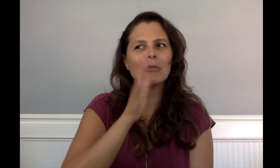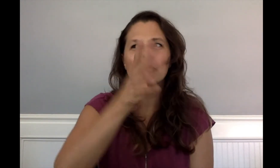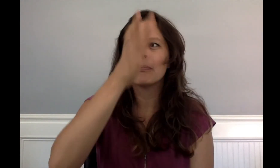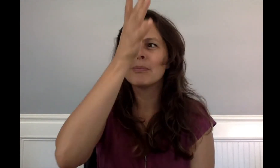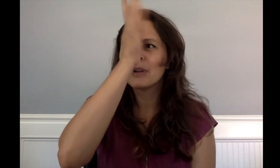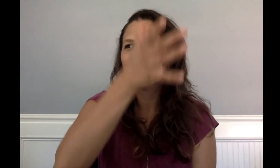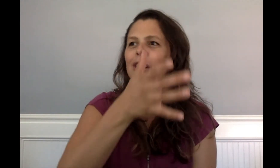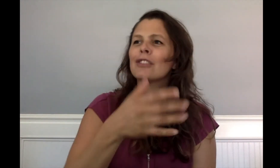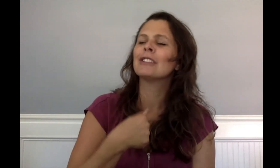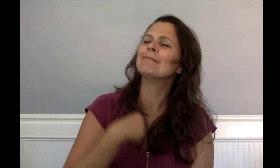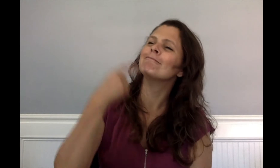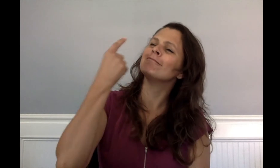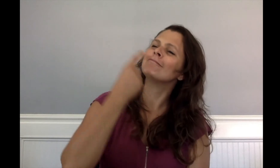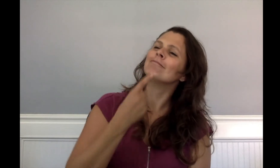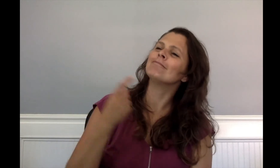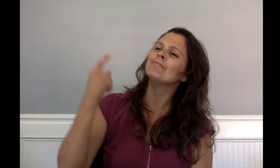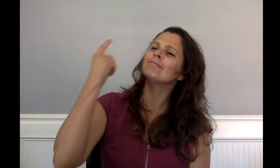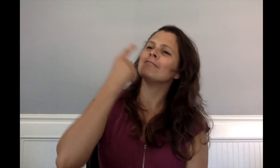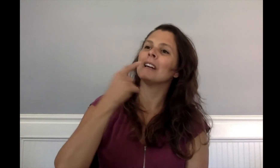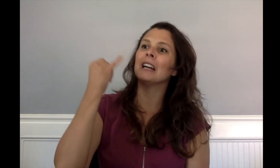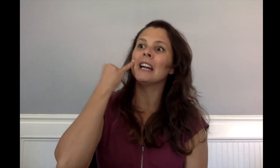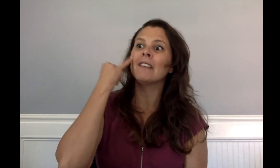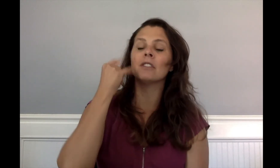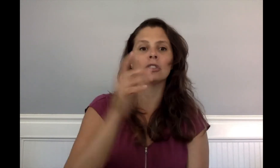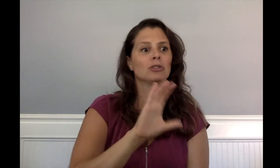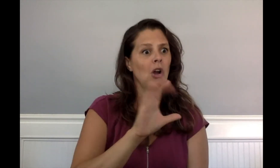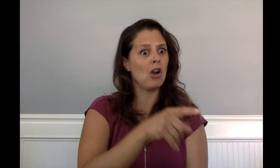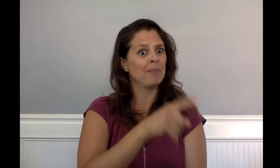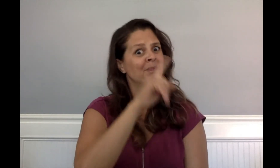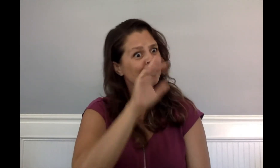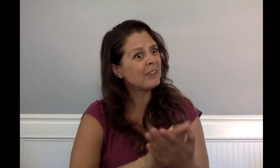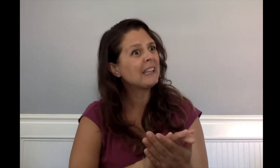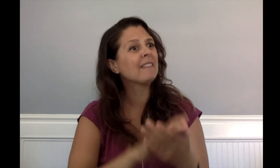with my grandparents. And I thought, if a boy like you